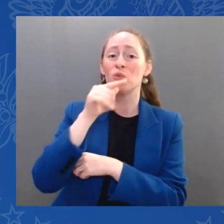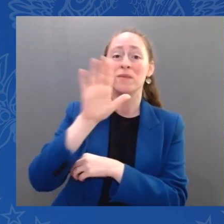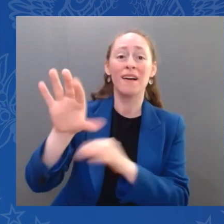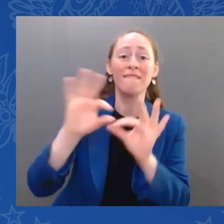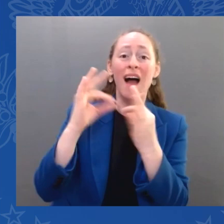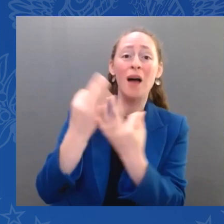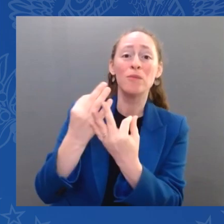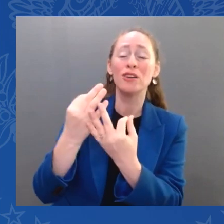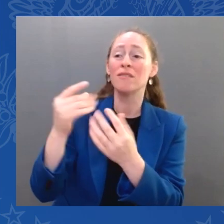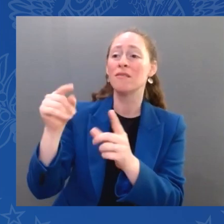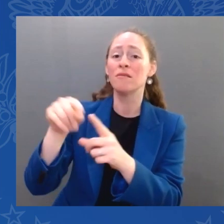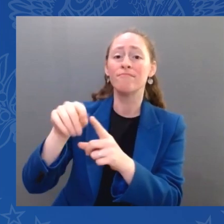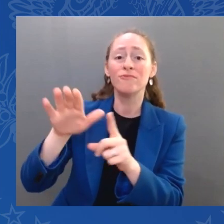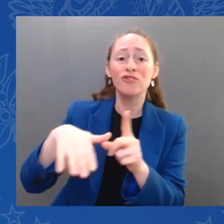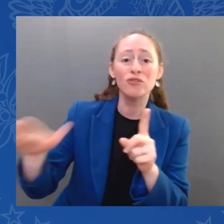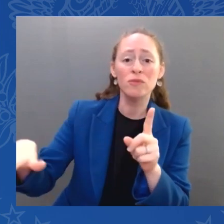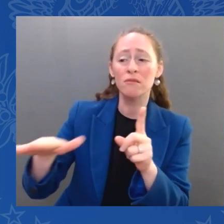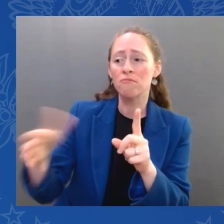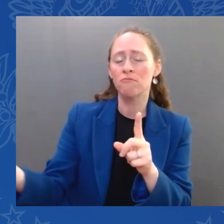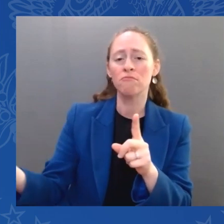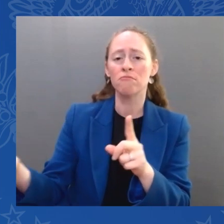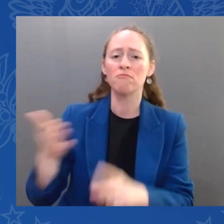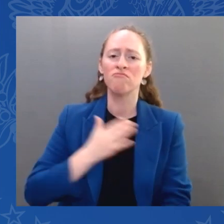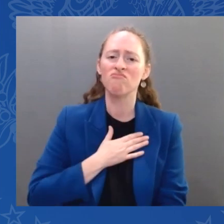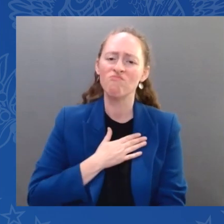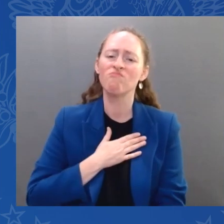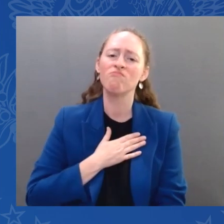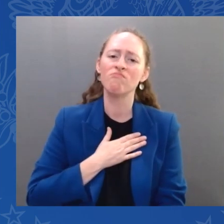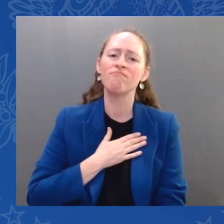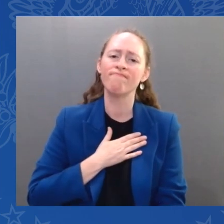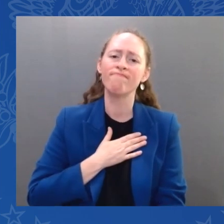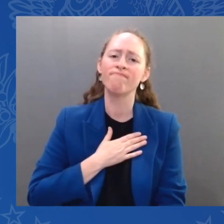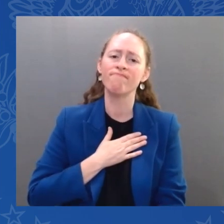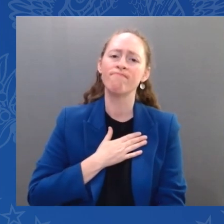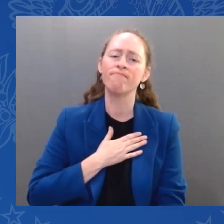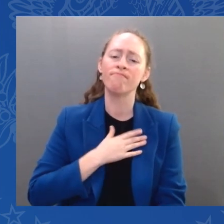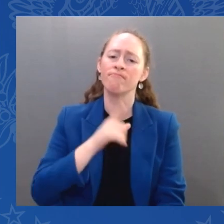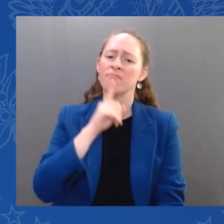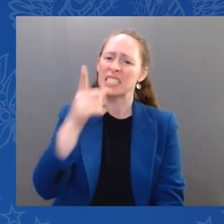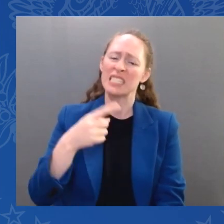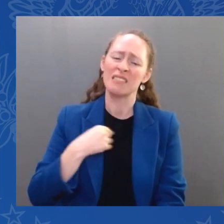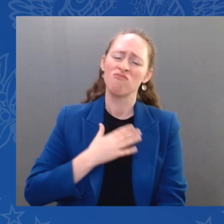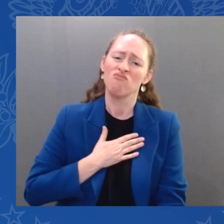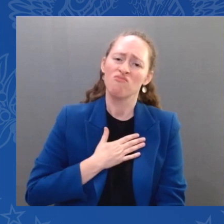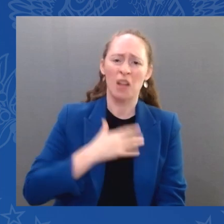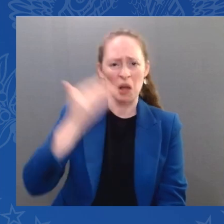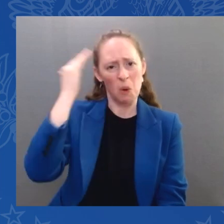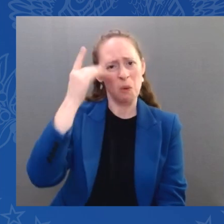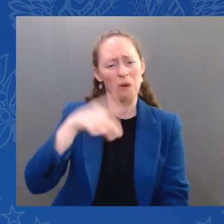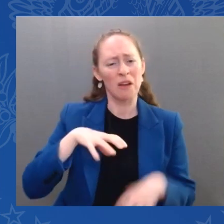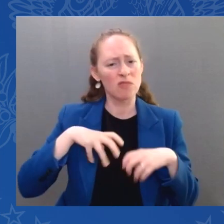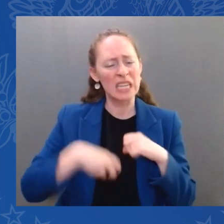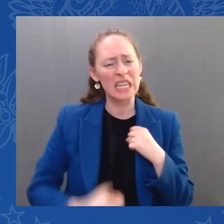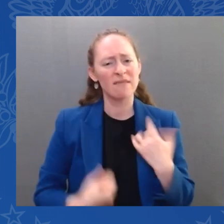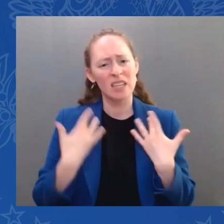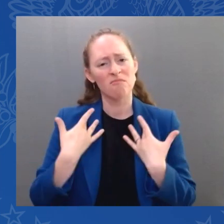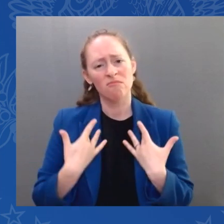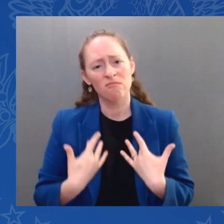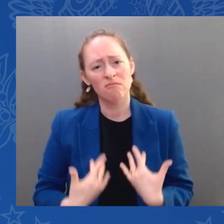you have shown incredible strength, and it is a profound honor to stand with you today.